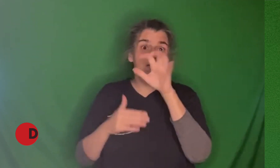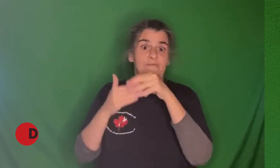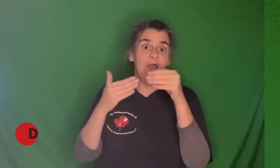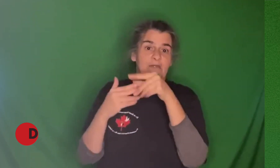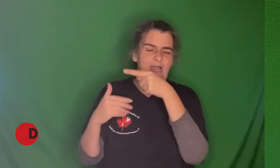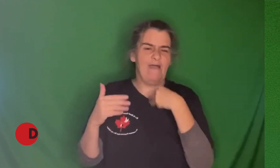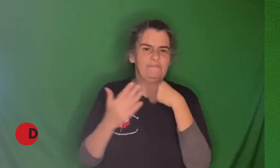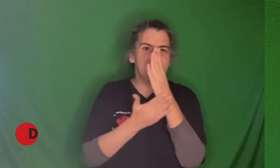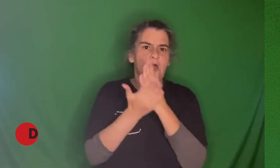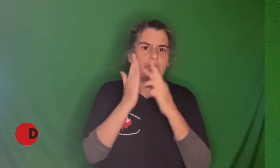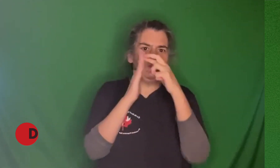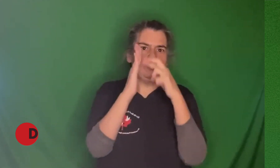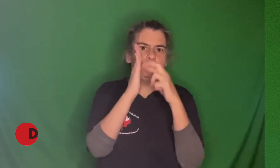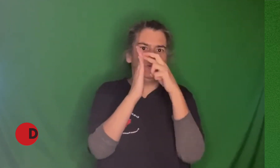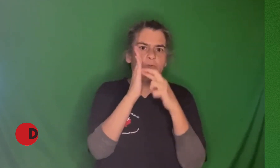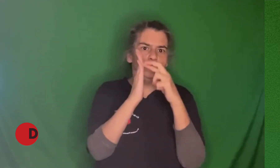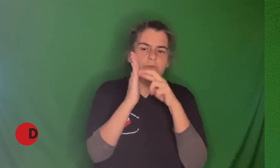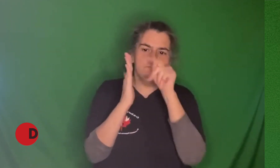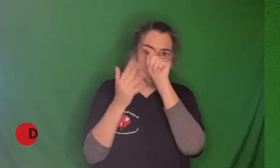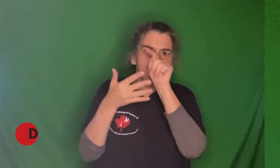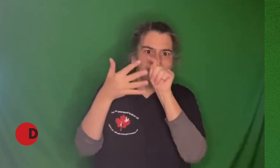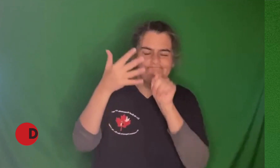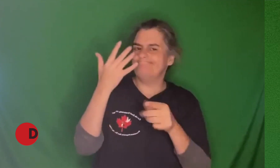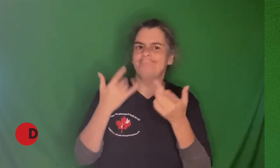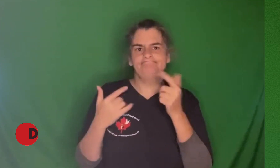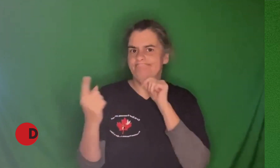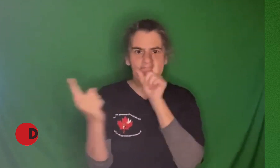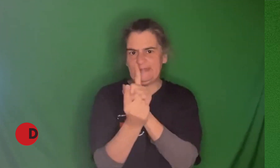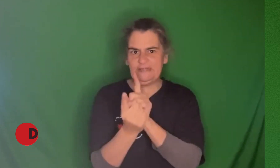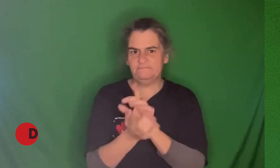and the $500 comes with some rules that may be difficult to meet.